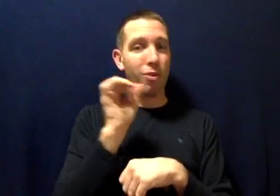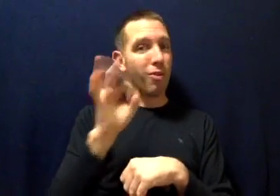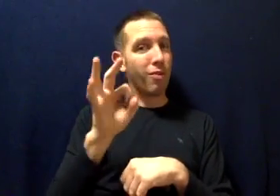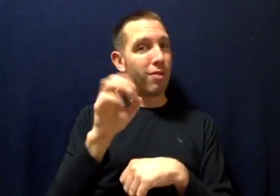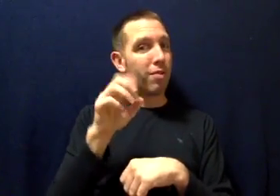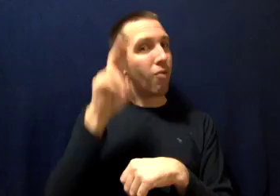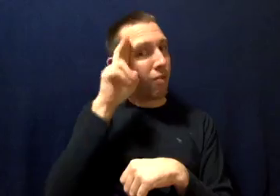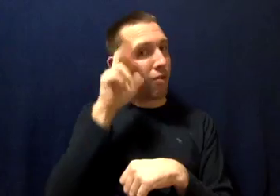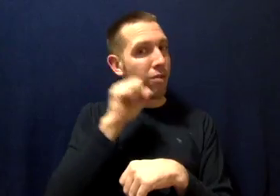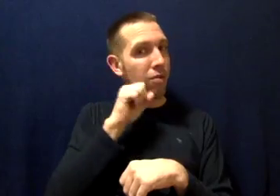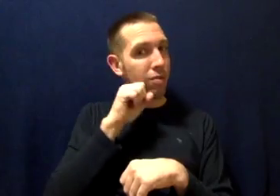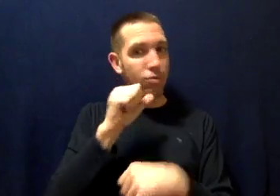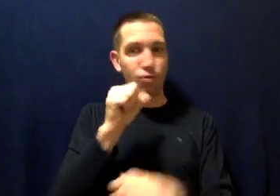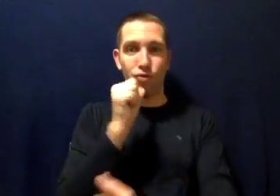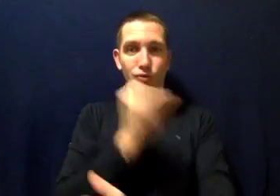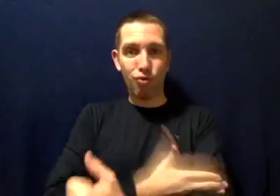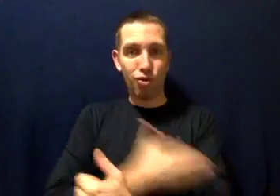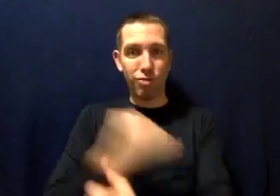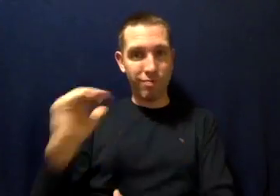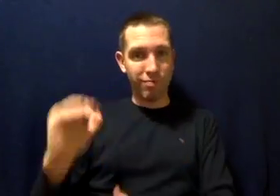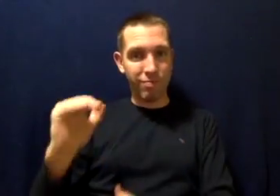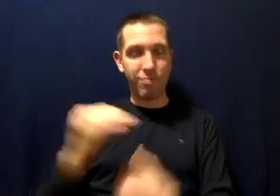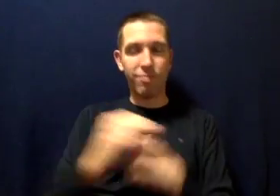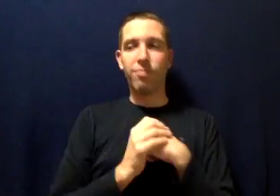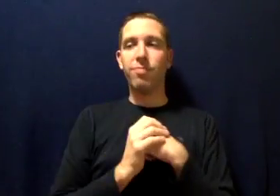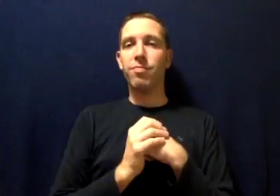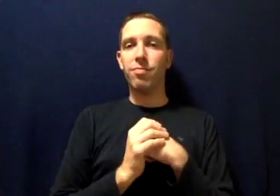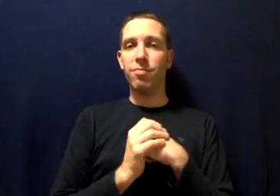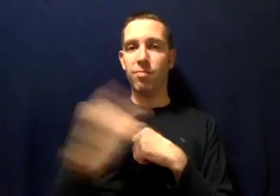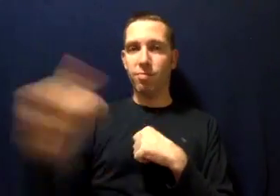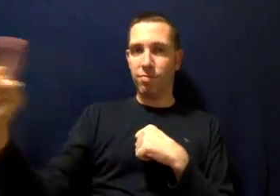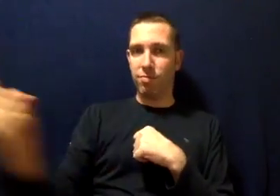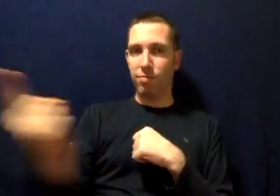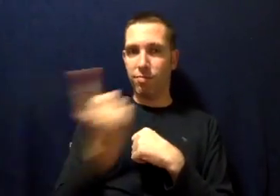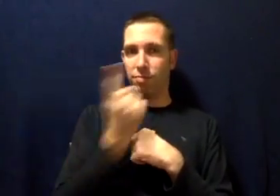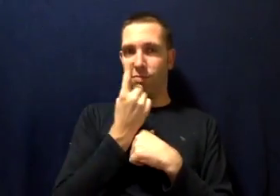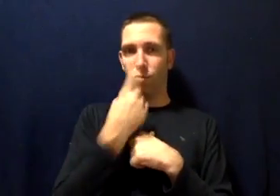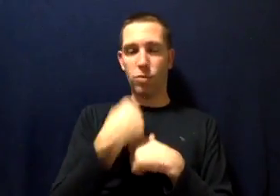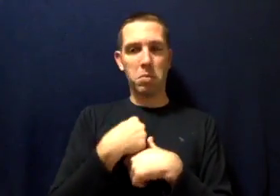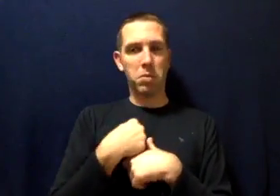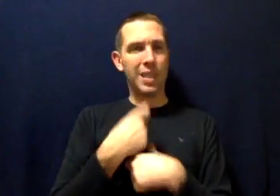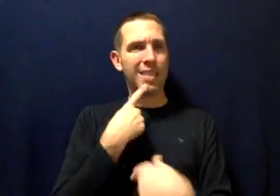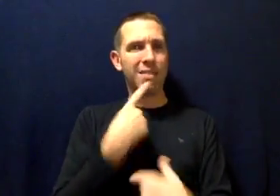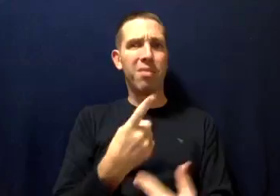of a young daughter who has Usher syndrome came up to me and said,